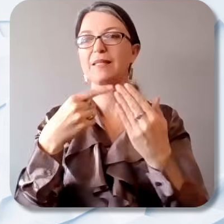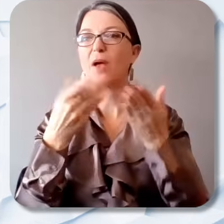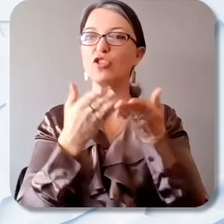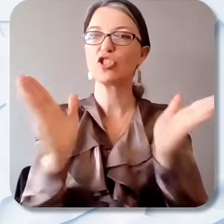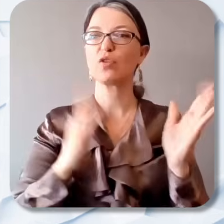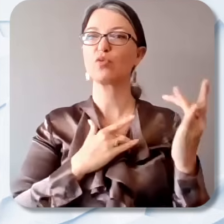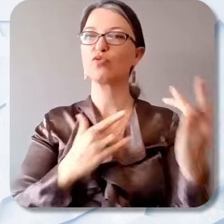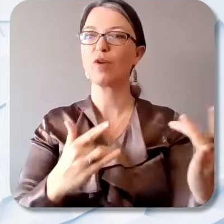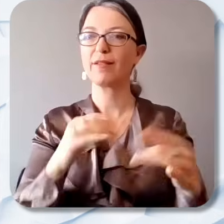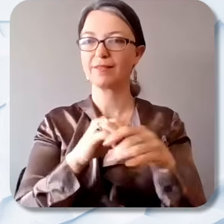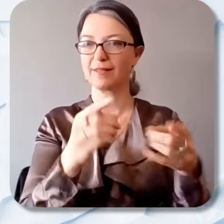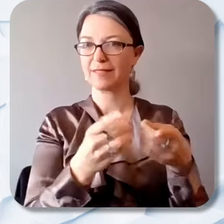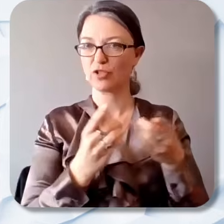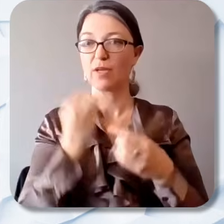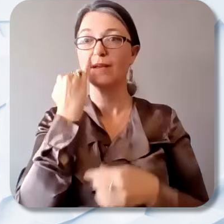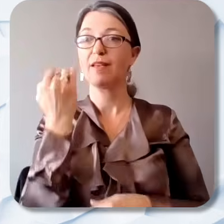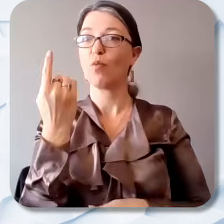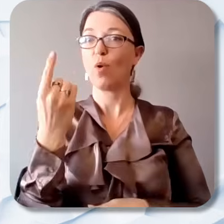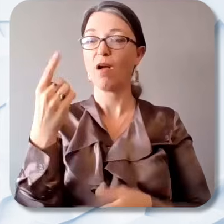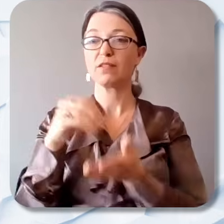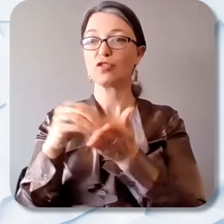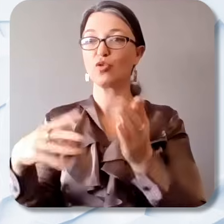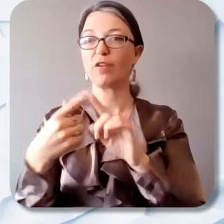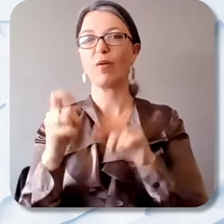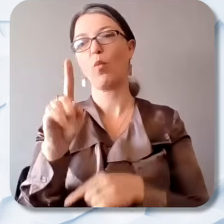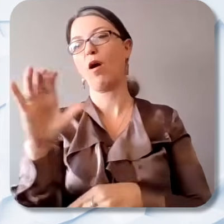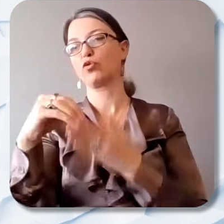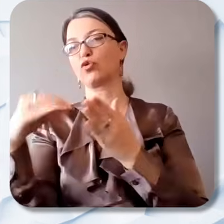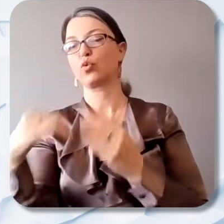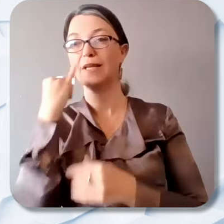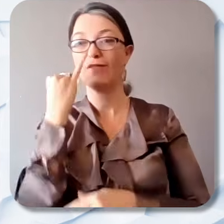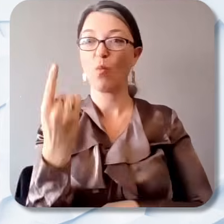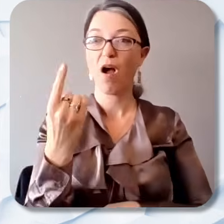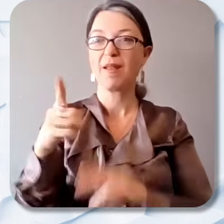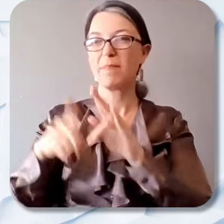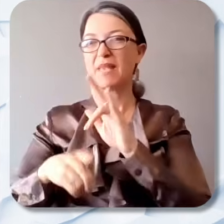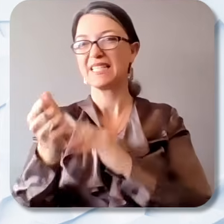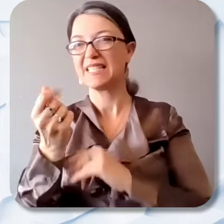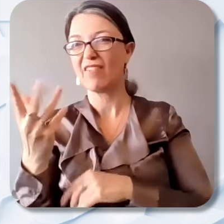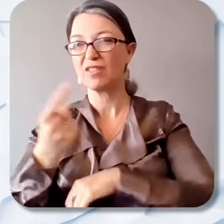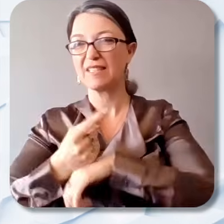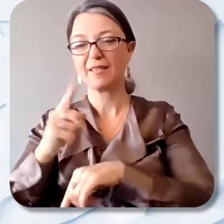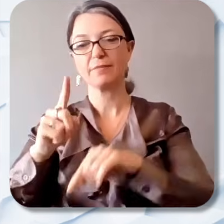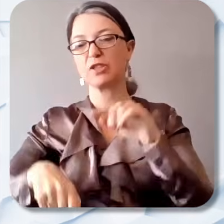So if you have one student out of, say, your sample of 100 who missed a number of days, and they couldn't be included.